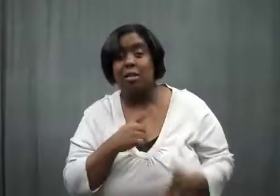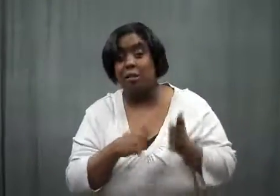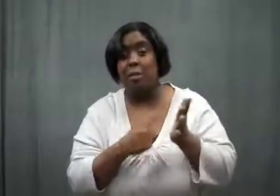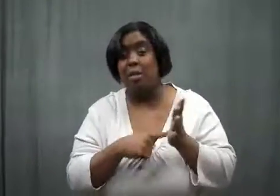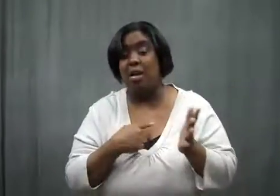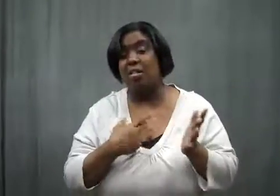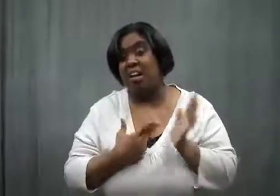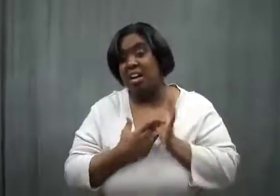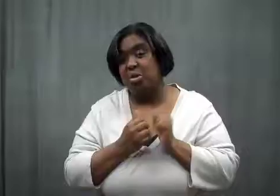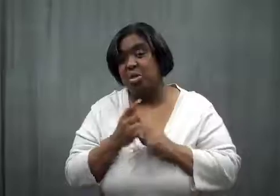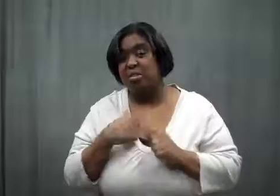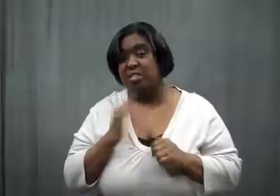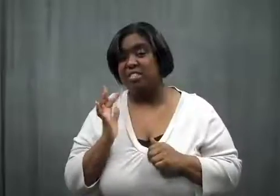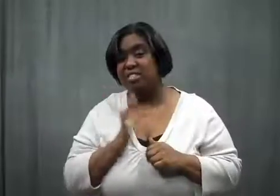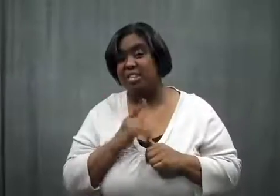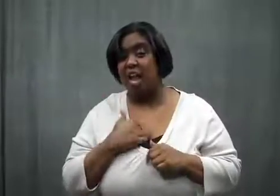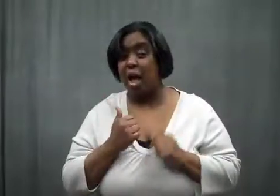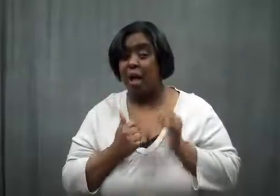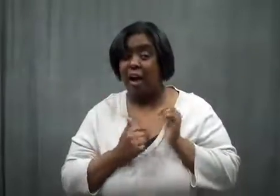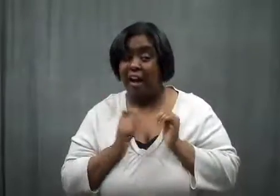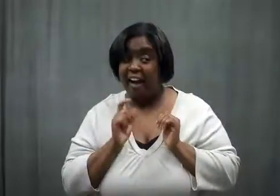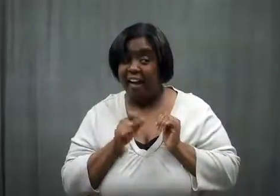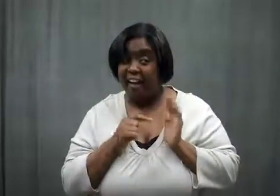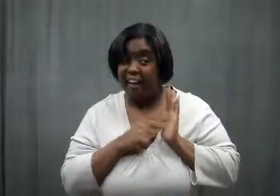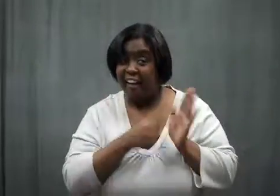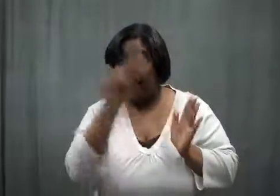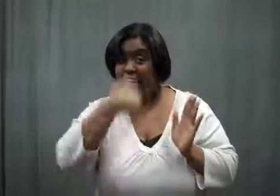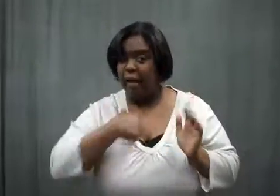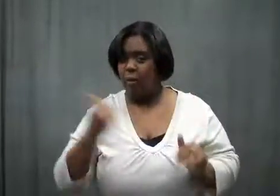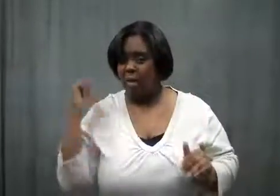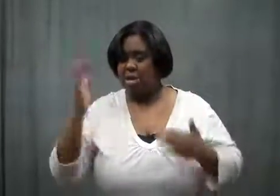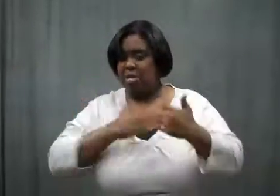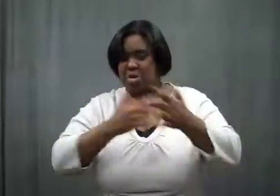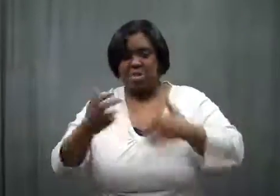Honestly, sometimes I just didn't want to be in front of him.